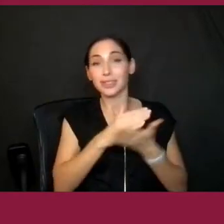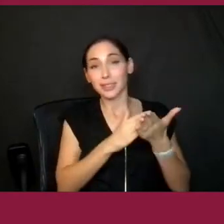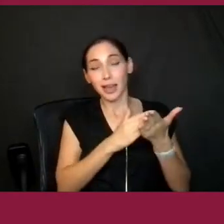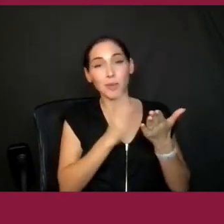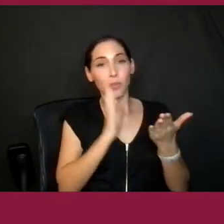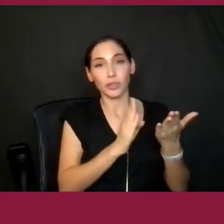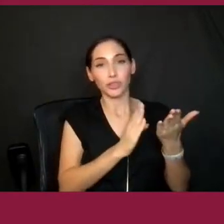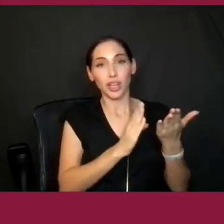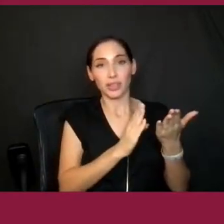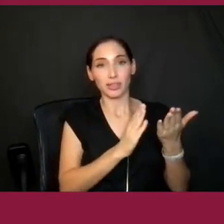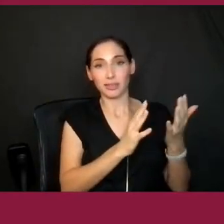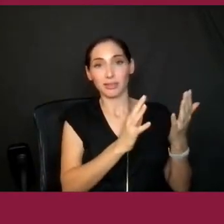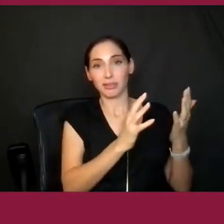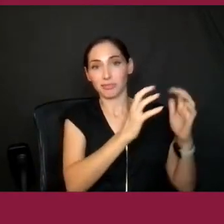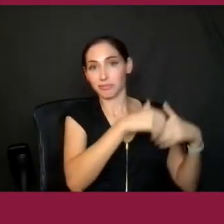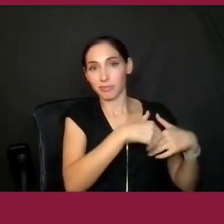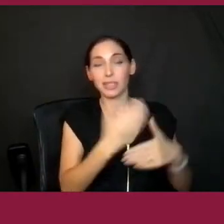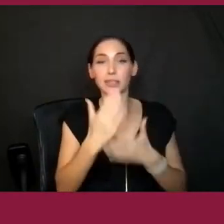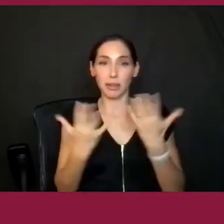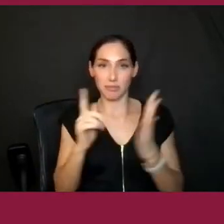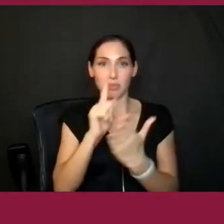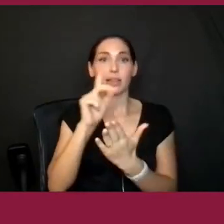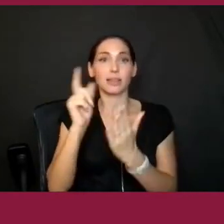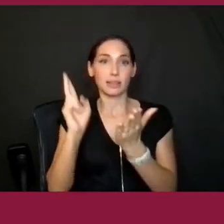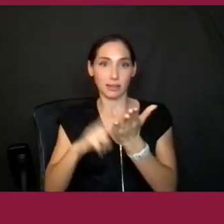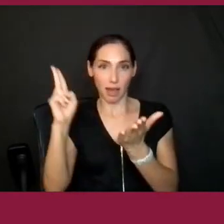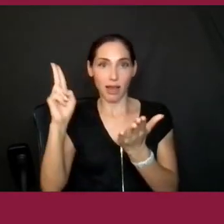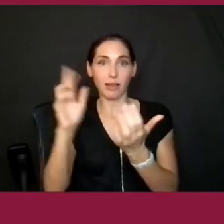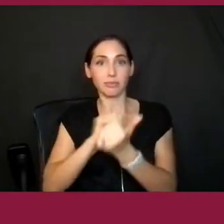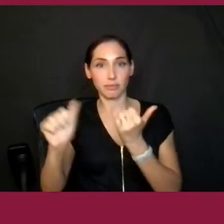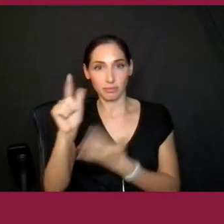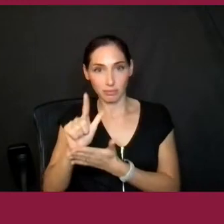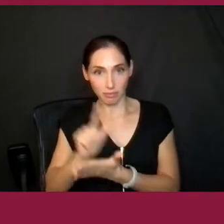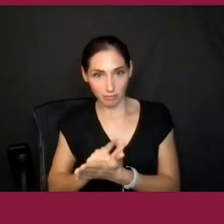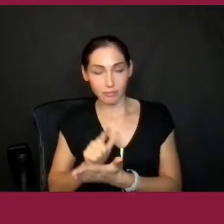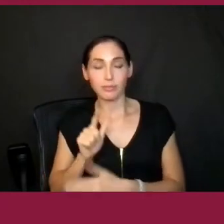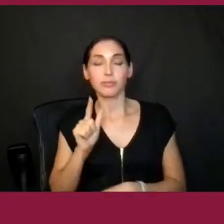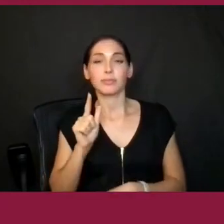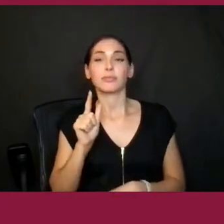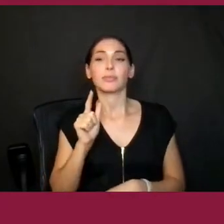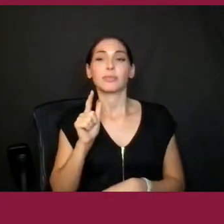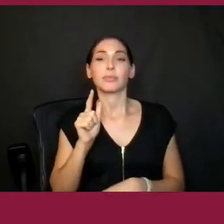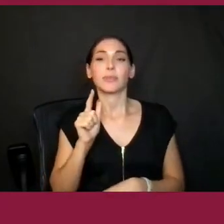and some were signed into law, an, uh, you will have to